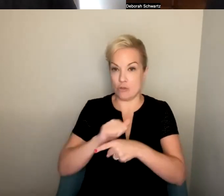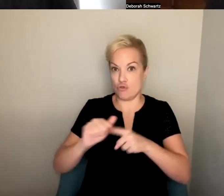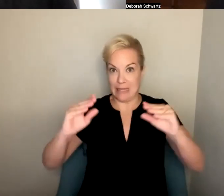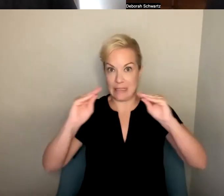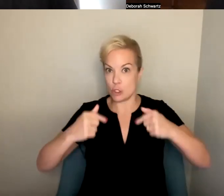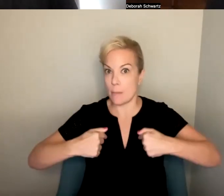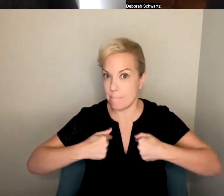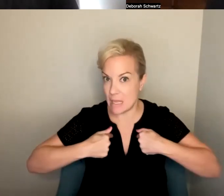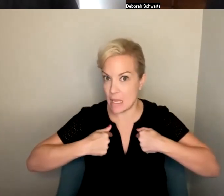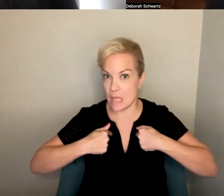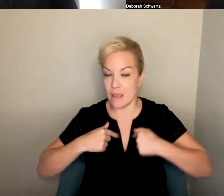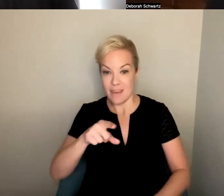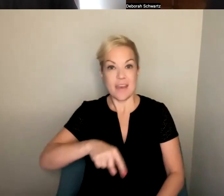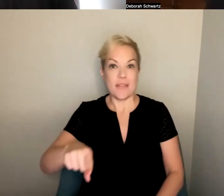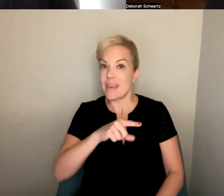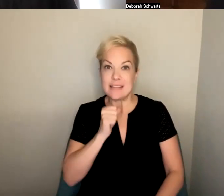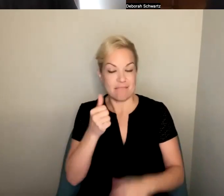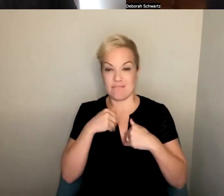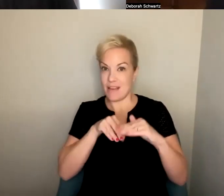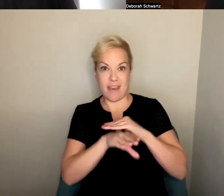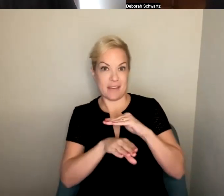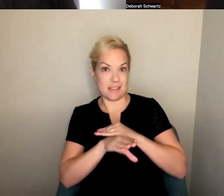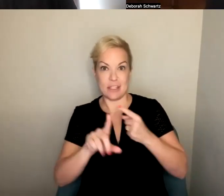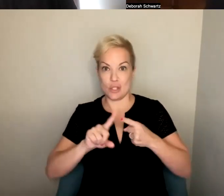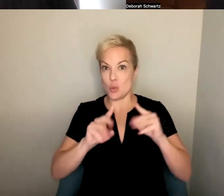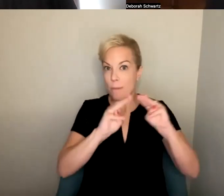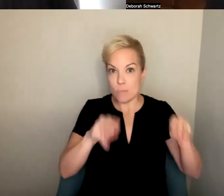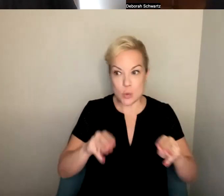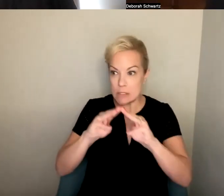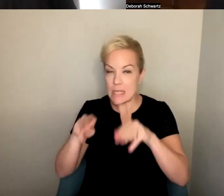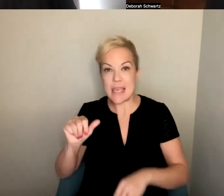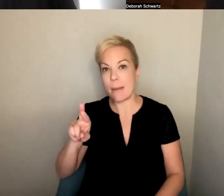often were denied access to the archives to the museums or limited in what they could access,